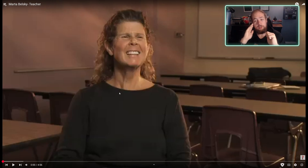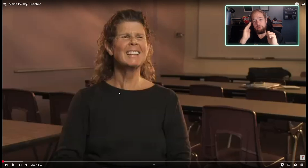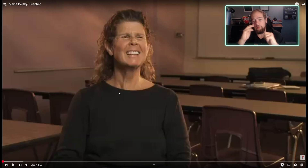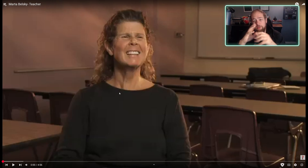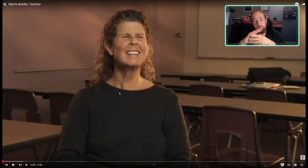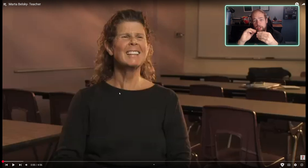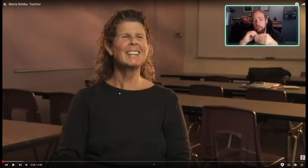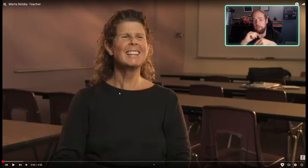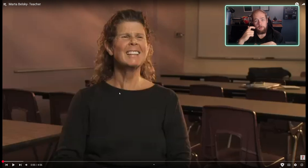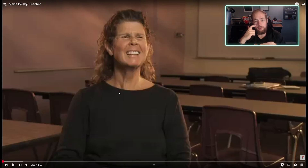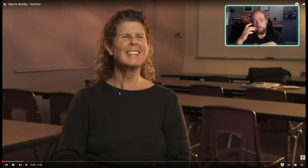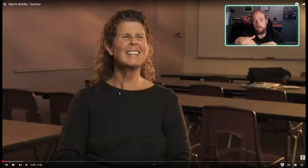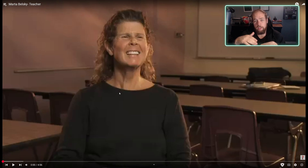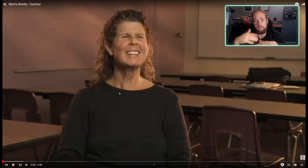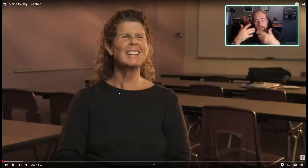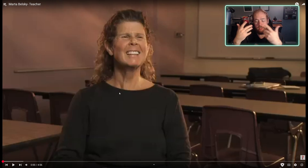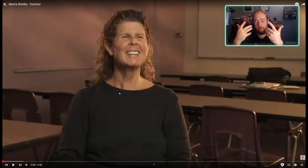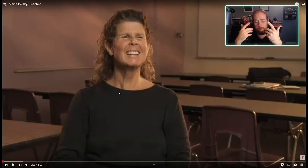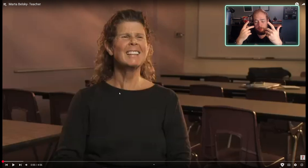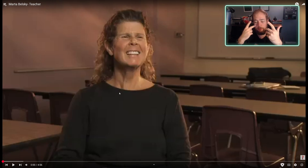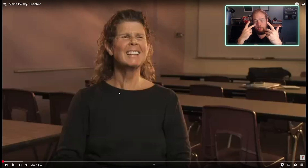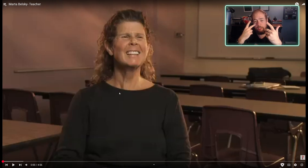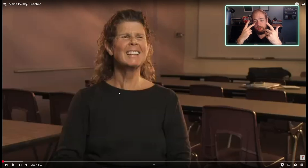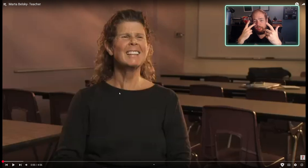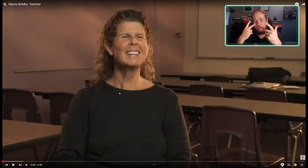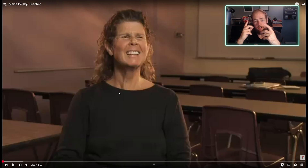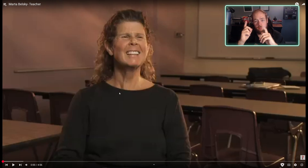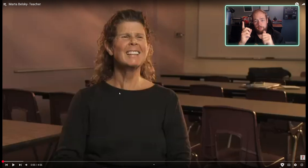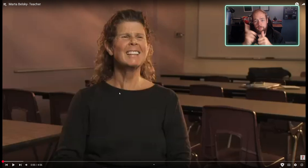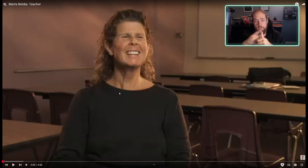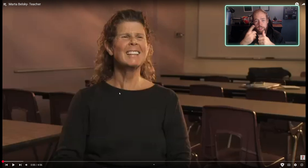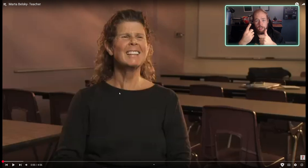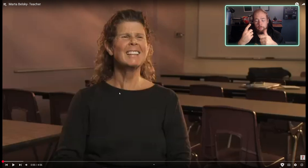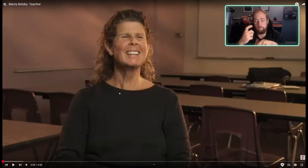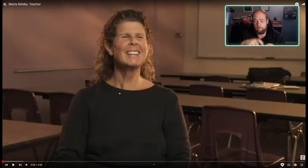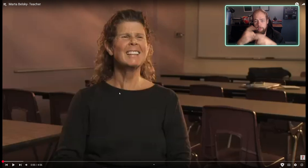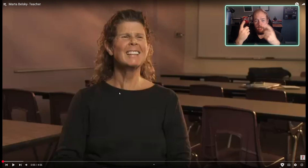don't know the story yet I'm not watched it yet um so you get to see for the first time what